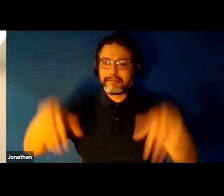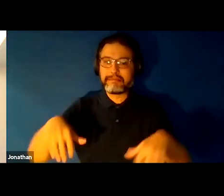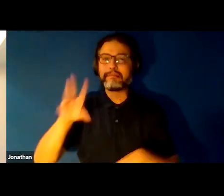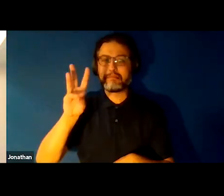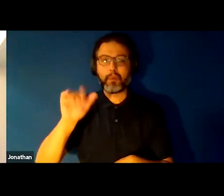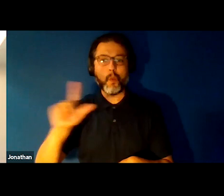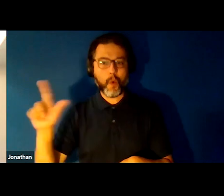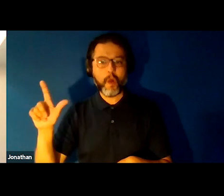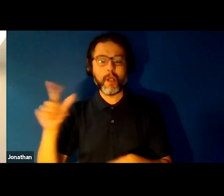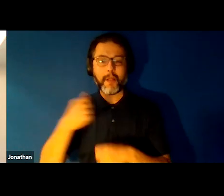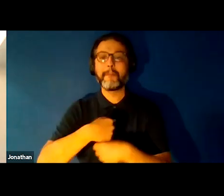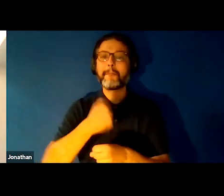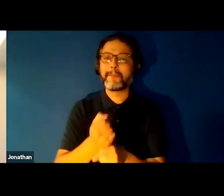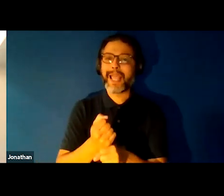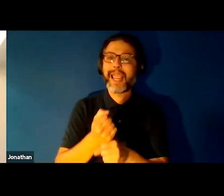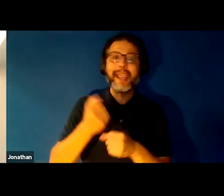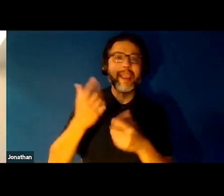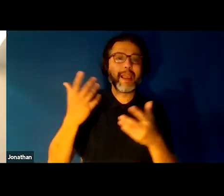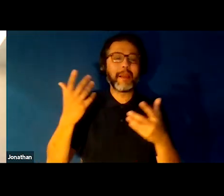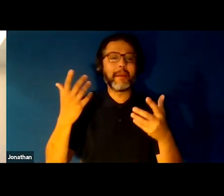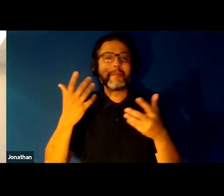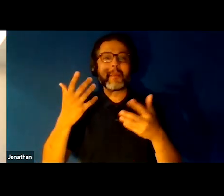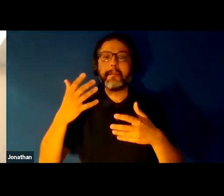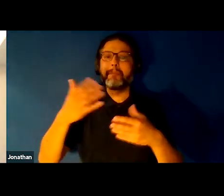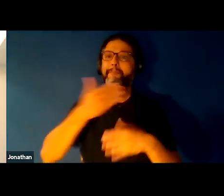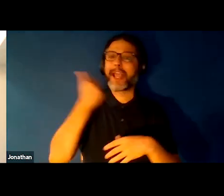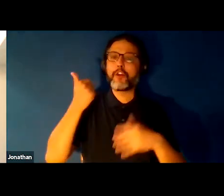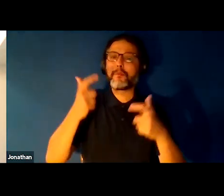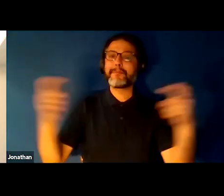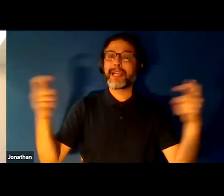made connective spaces for visual communication.